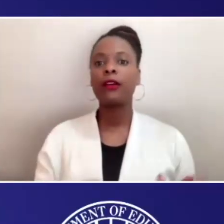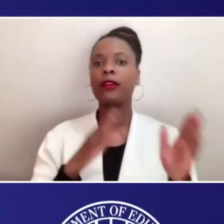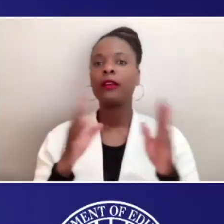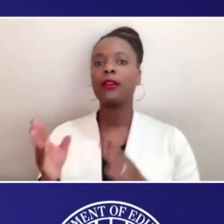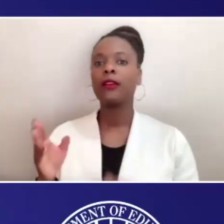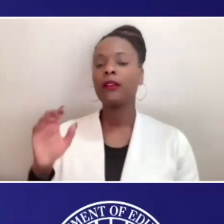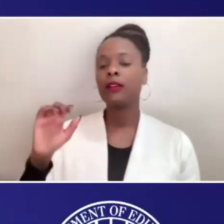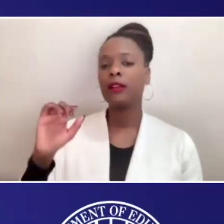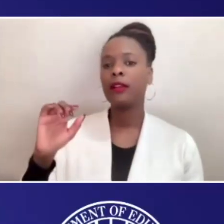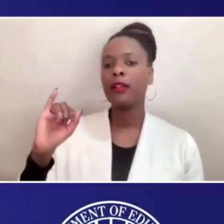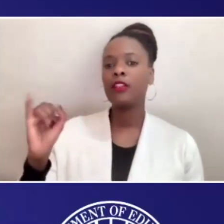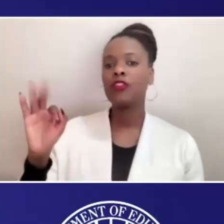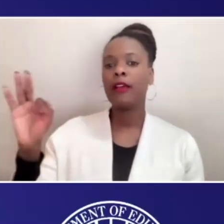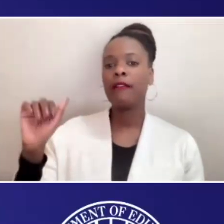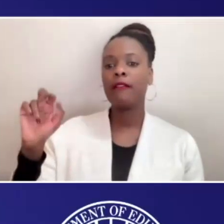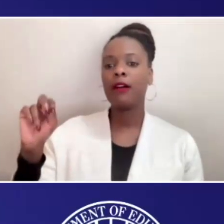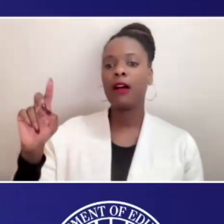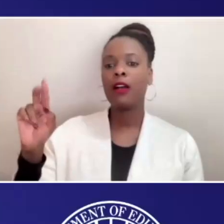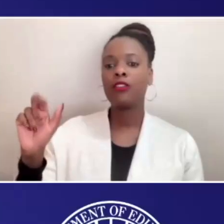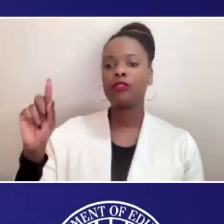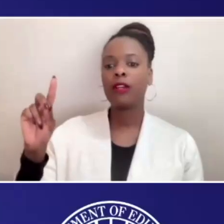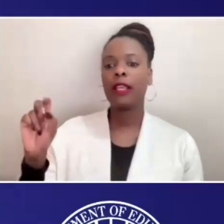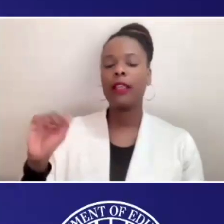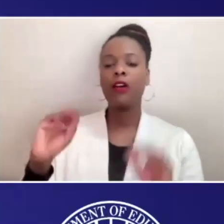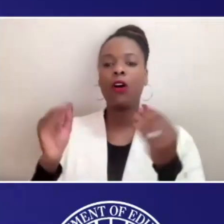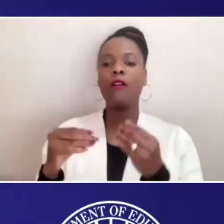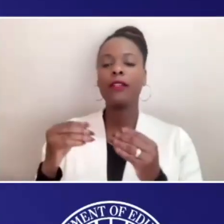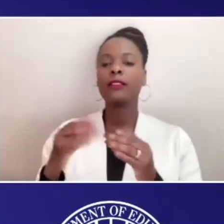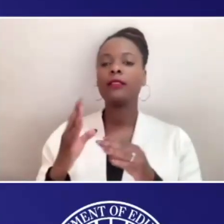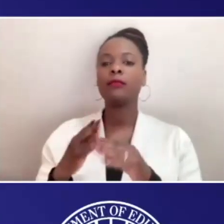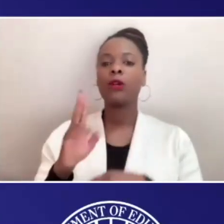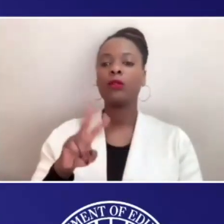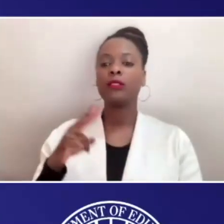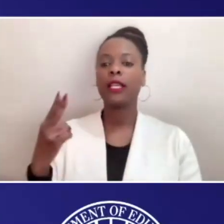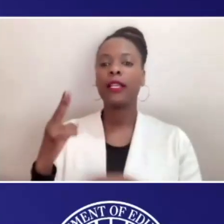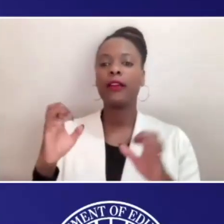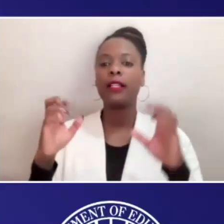Jeff Andrade, Office of Postsecondary Education. Jake Lallo, Office of General Counsel.